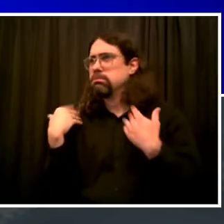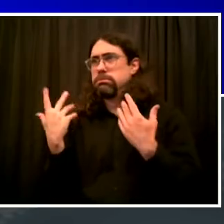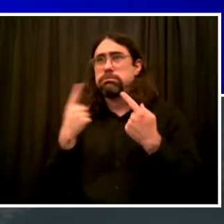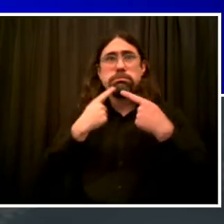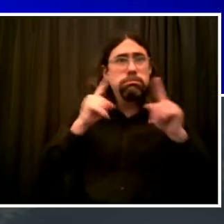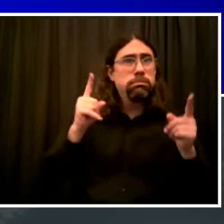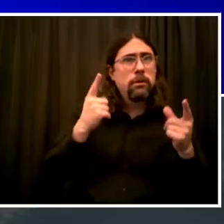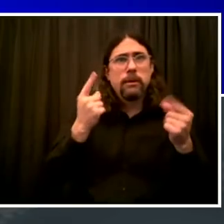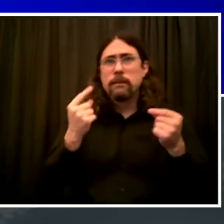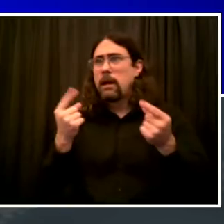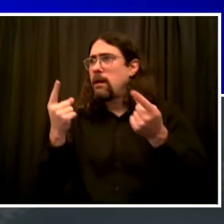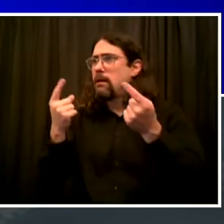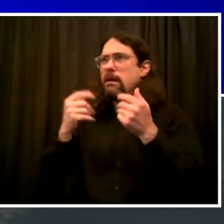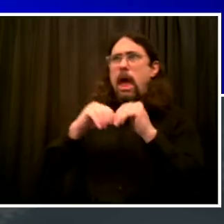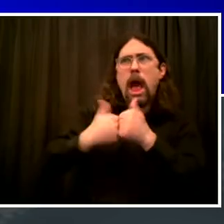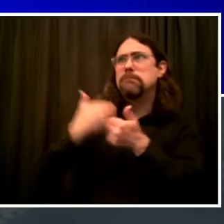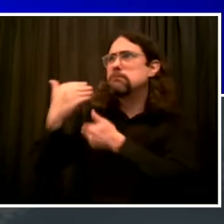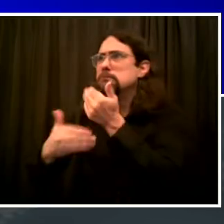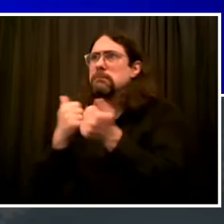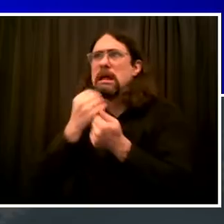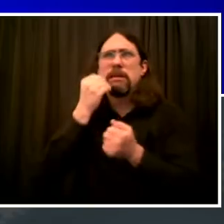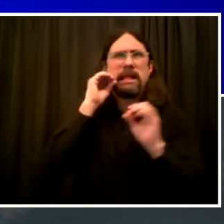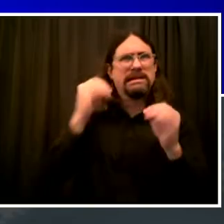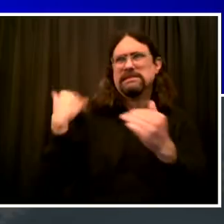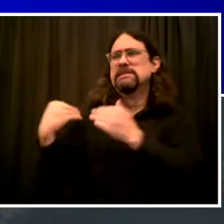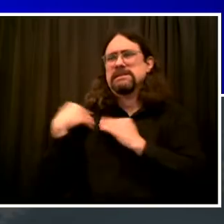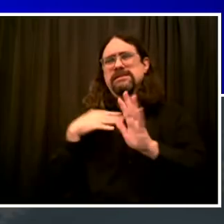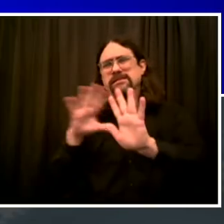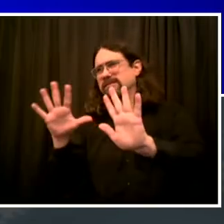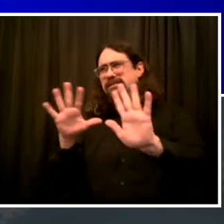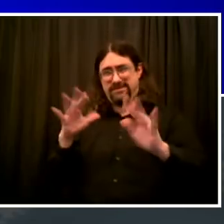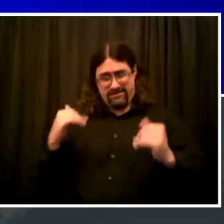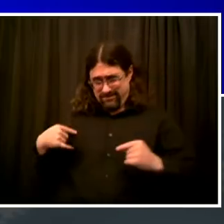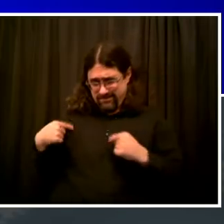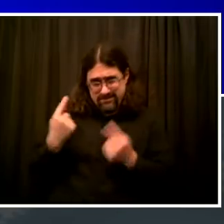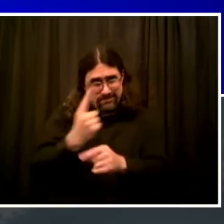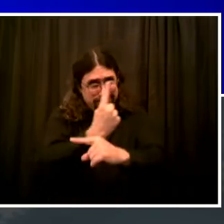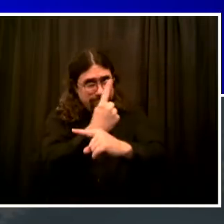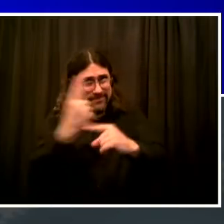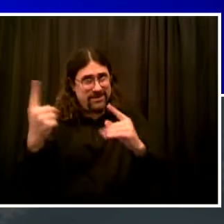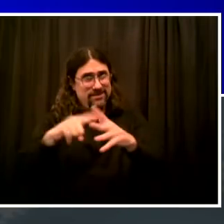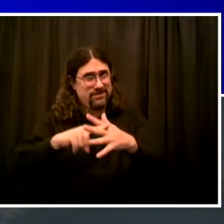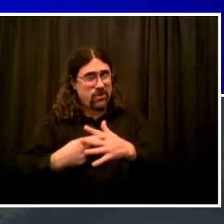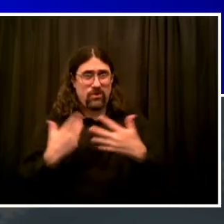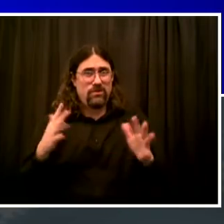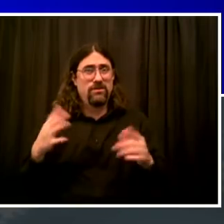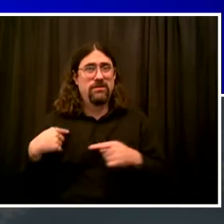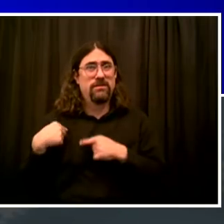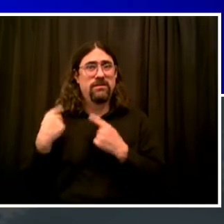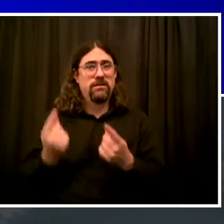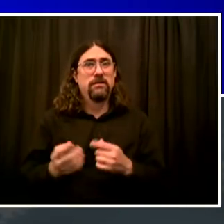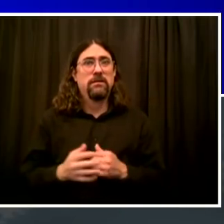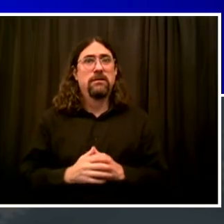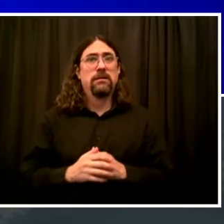US? HOW LASTING ARE THE RESULTS?